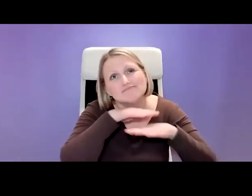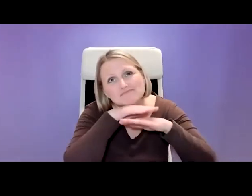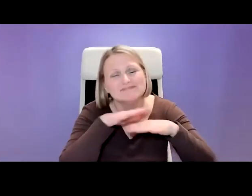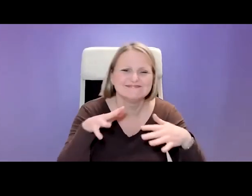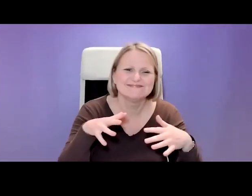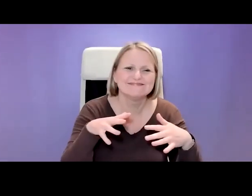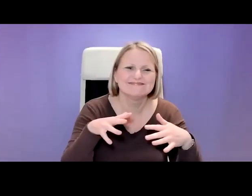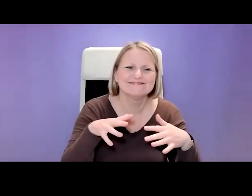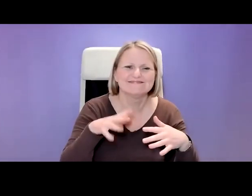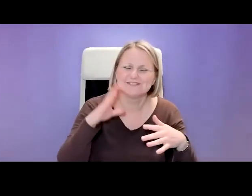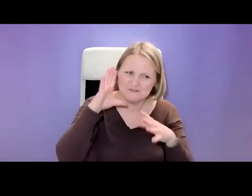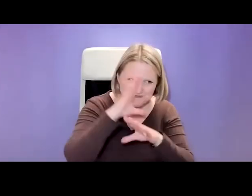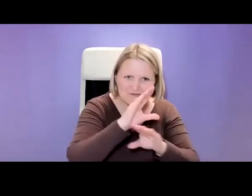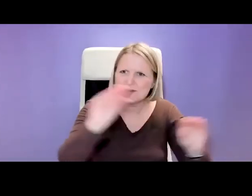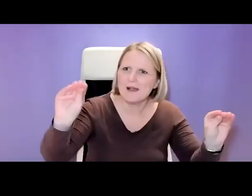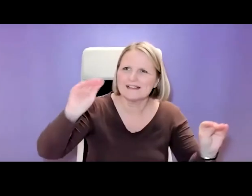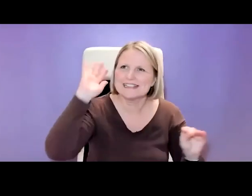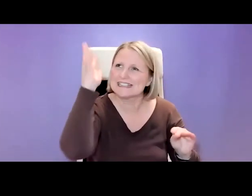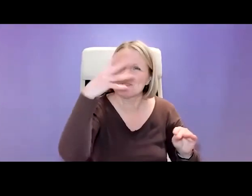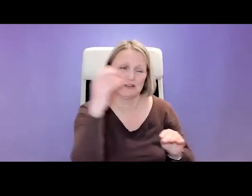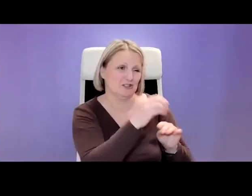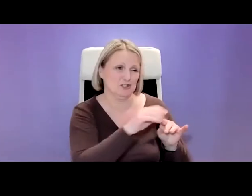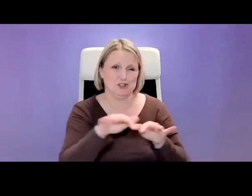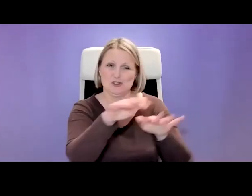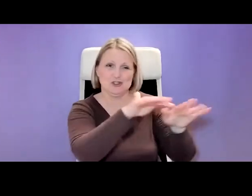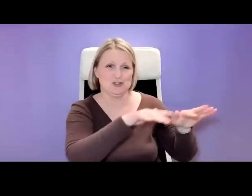also, often absorbed in its pictures of decorum and performance,